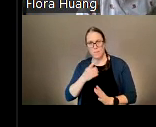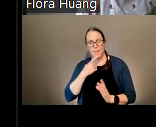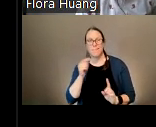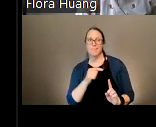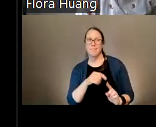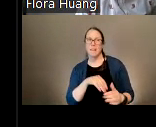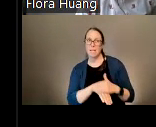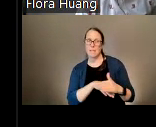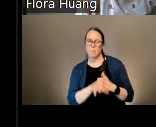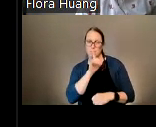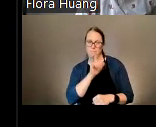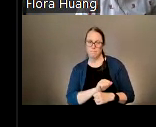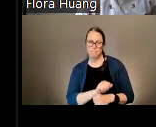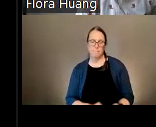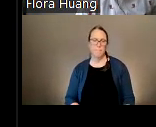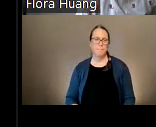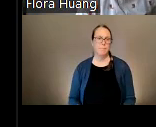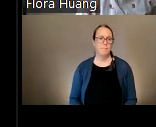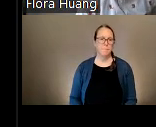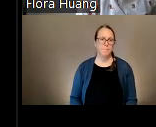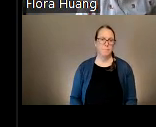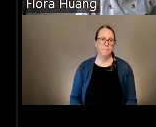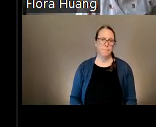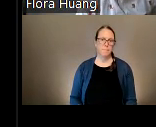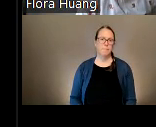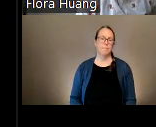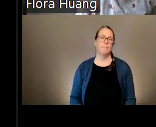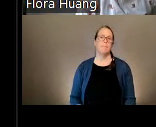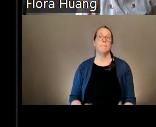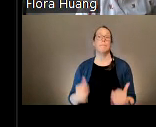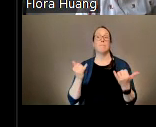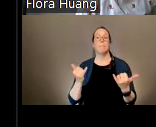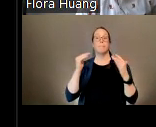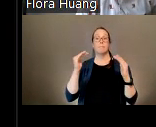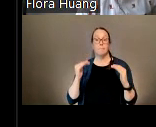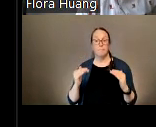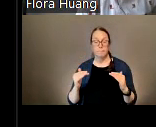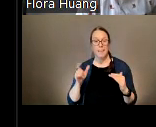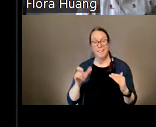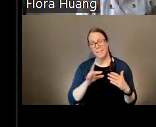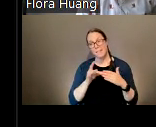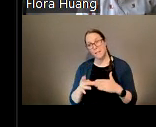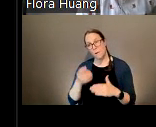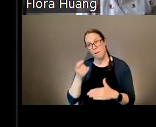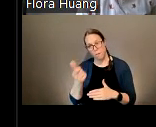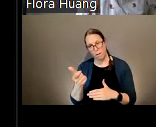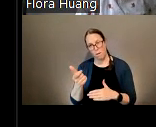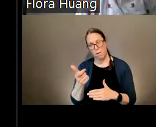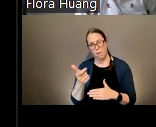So when you, and going now, I guess this sort of segues a little bit into,